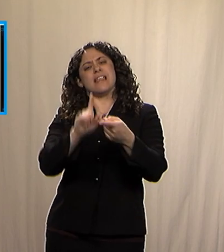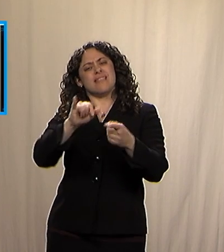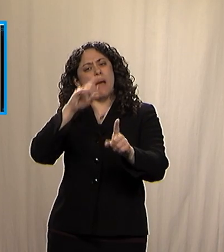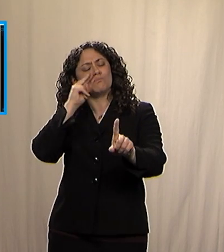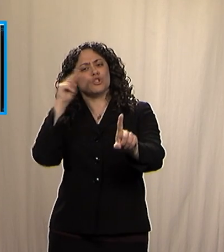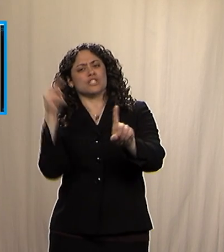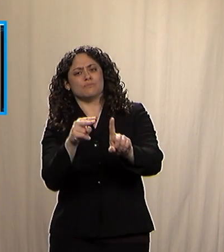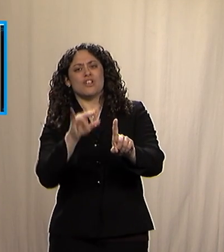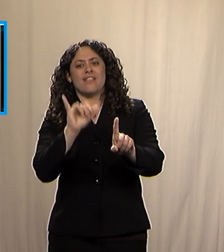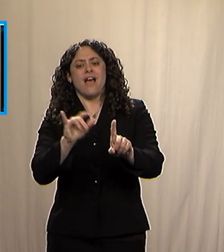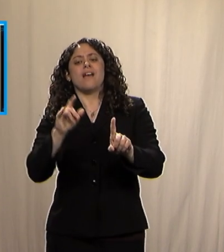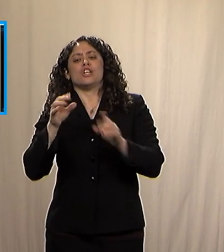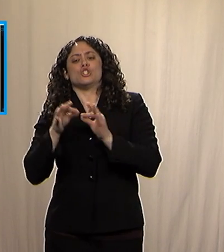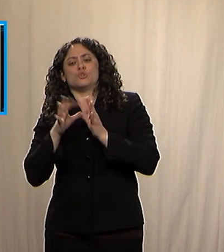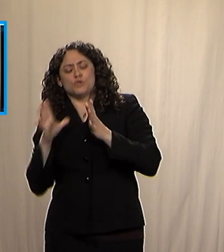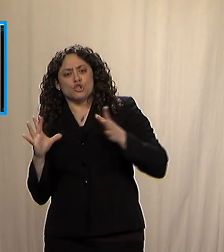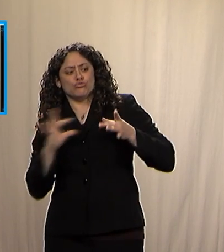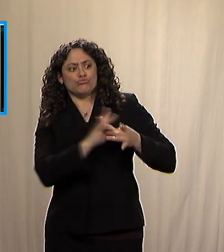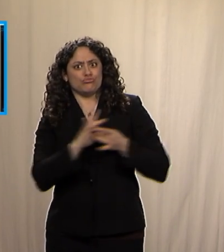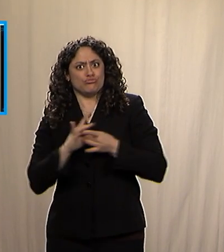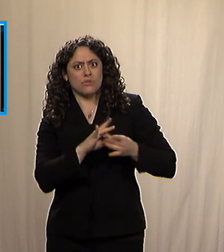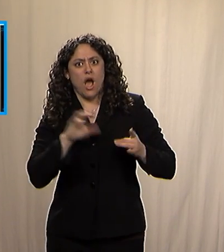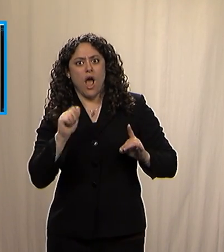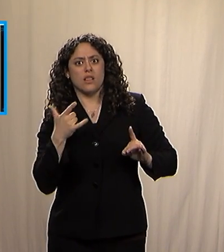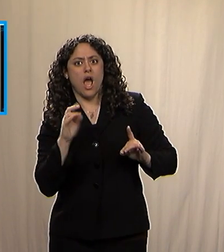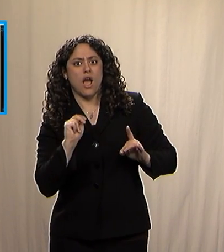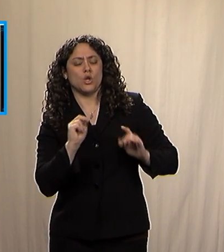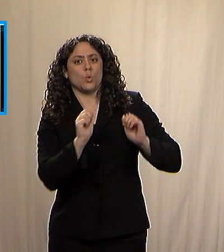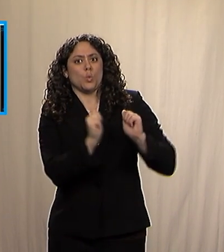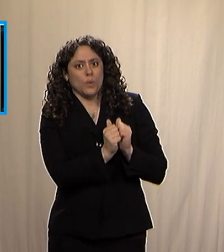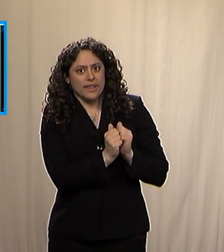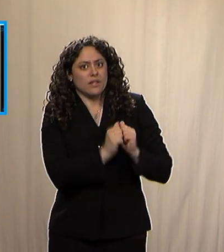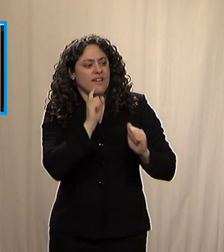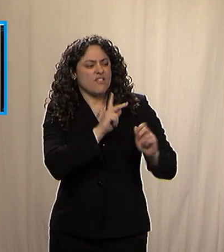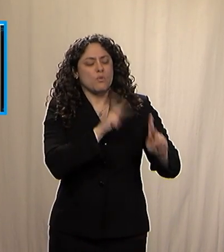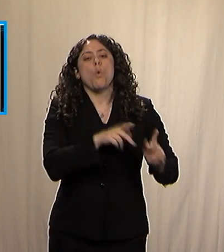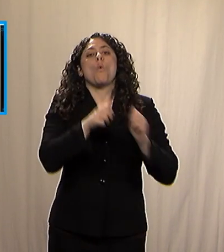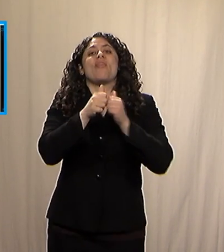without using a high presentation of self.